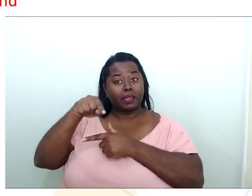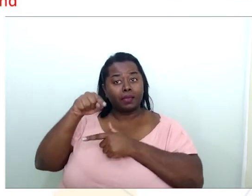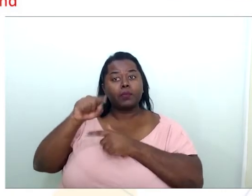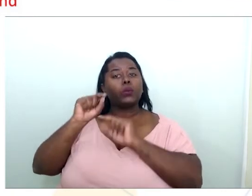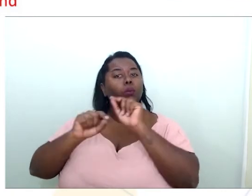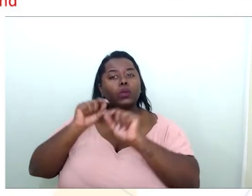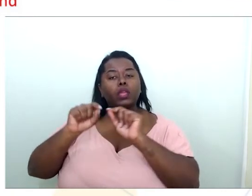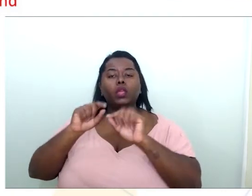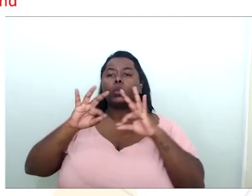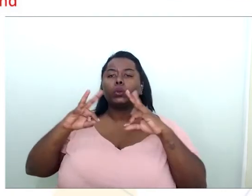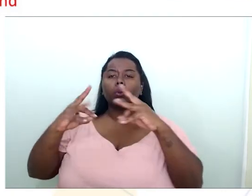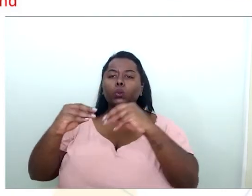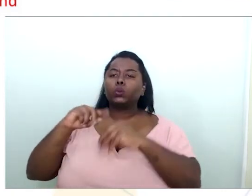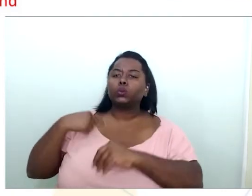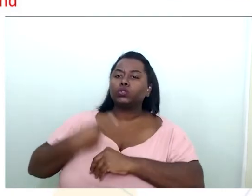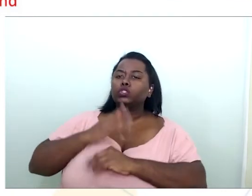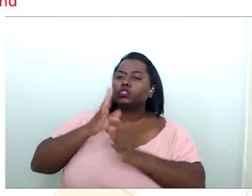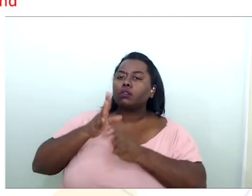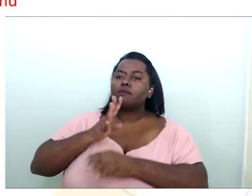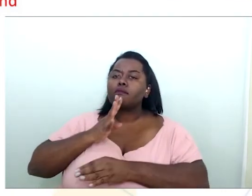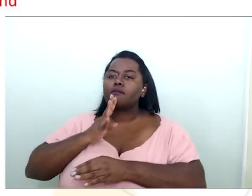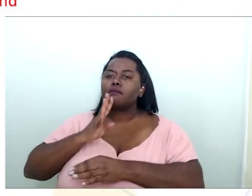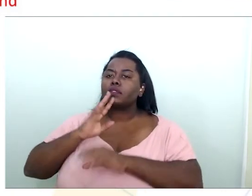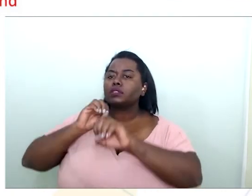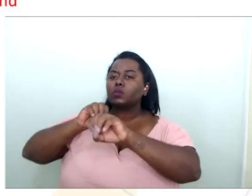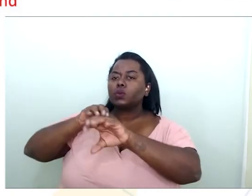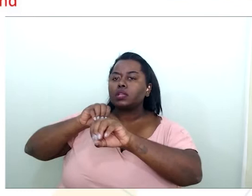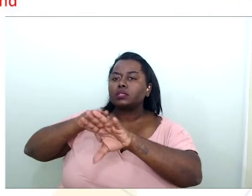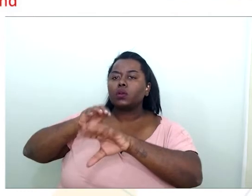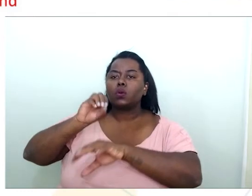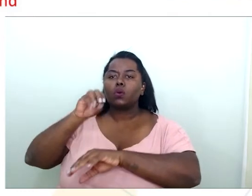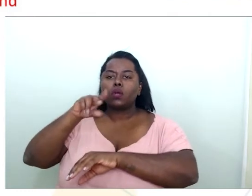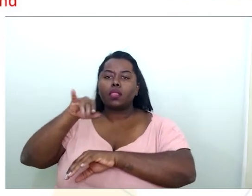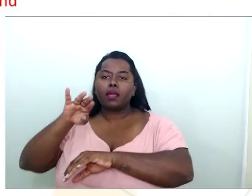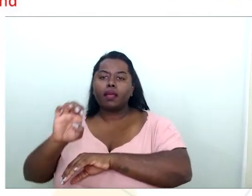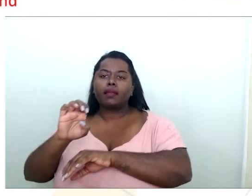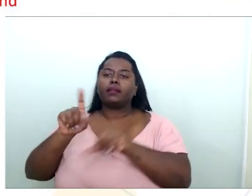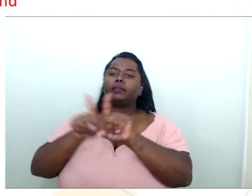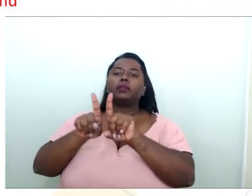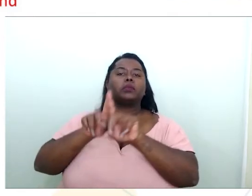education and how people learn about the the power of discussion the power of